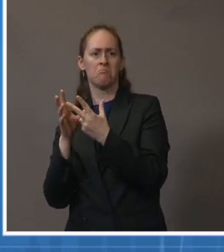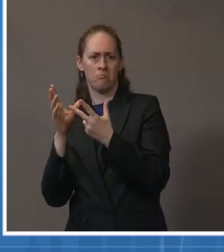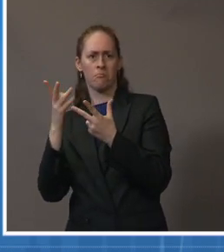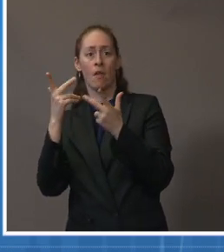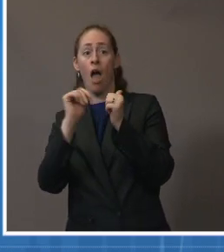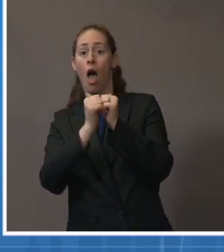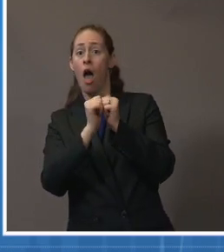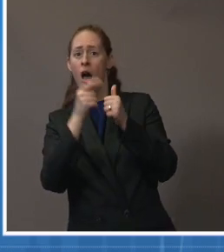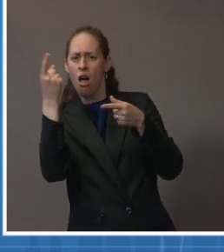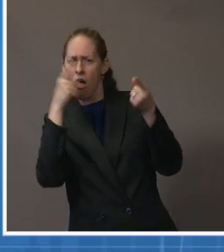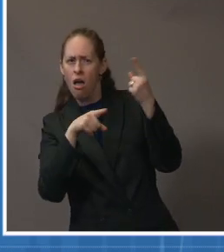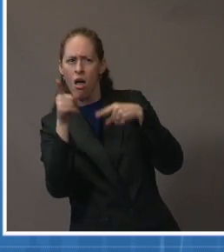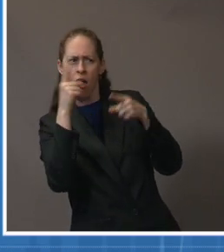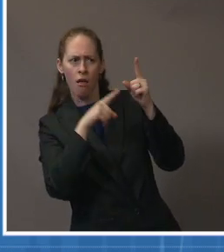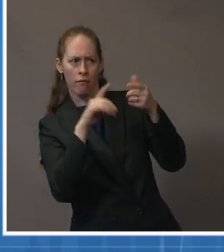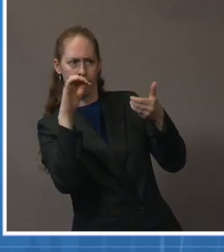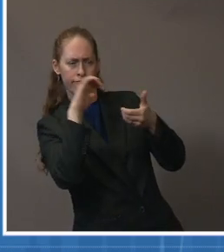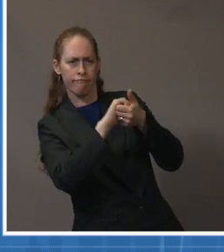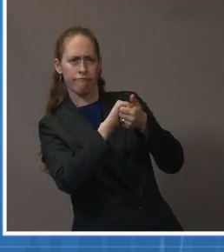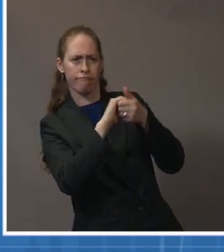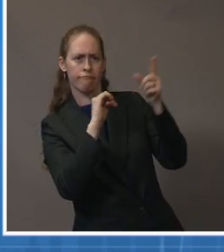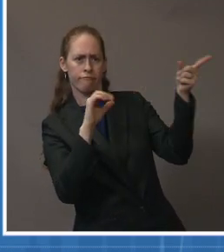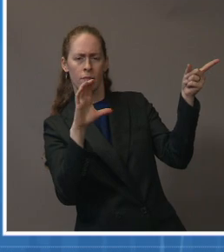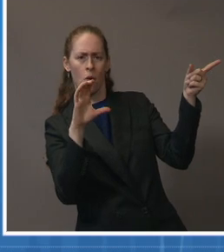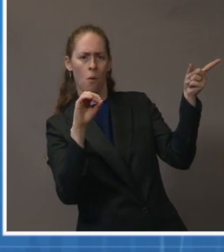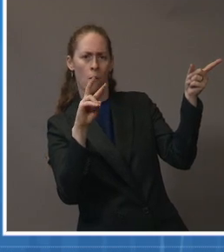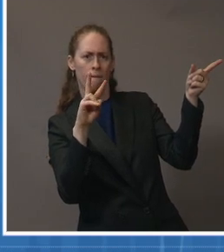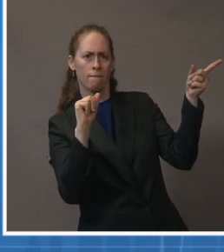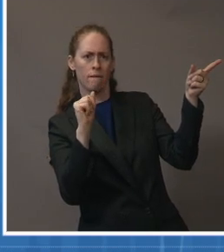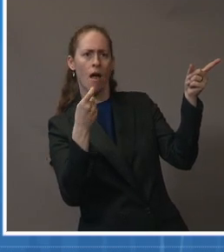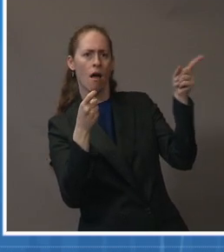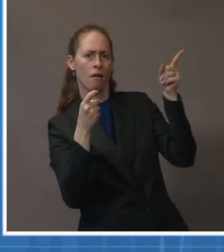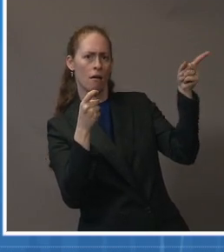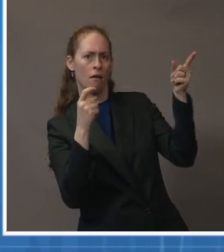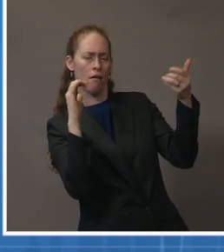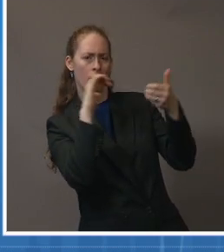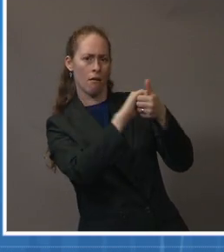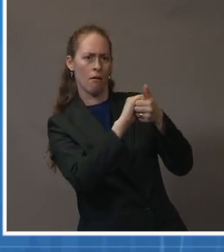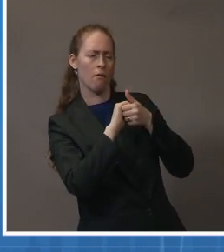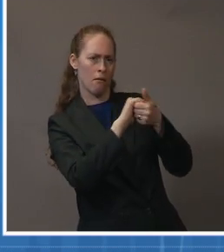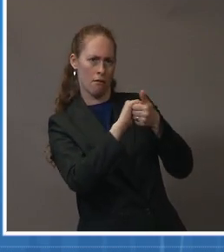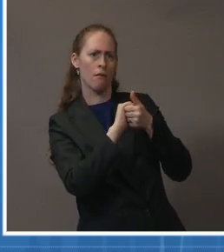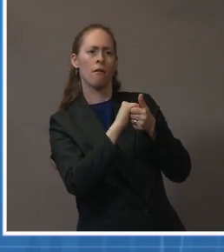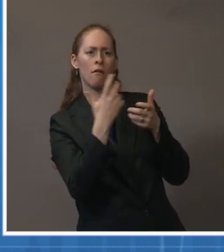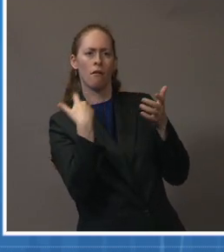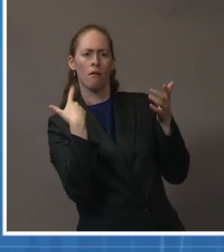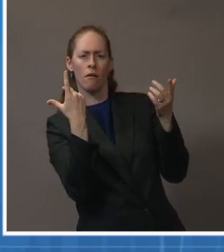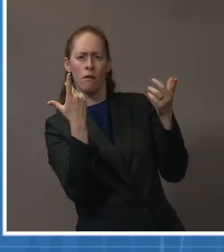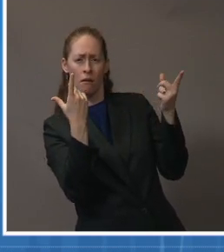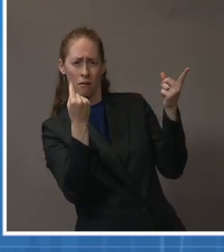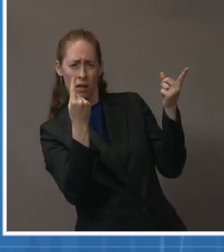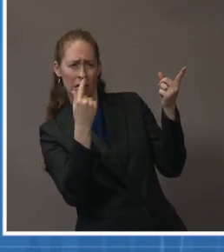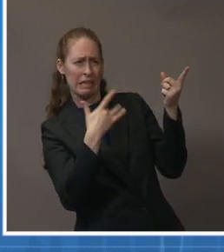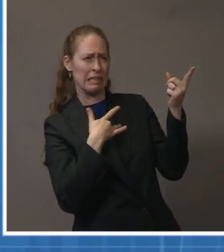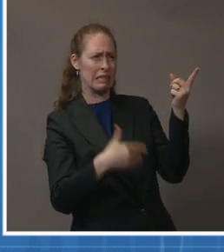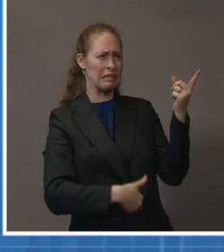so that we will retain the say in terms of where they go. Now, in the case of the African Union --